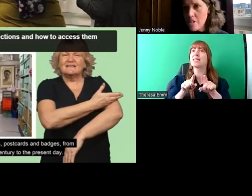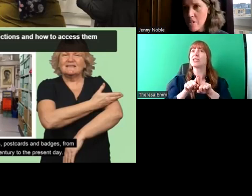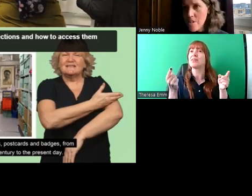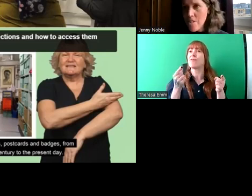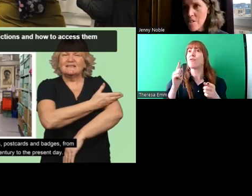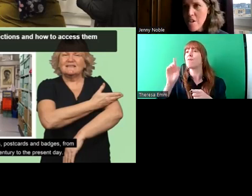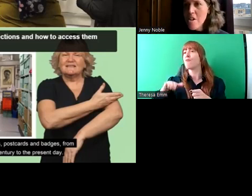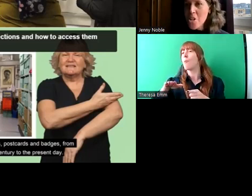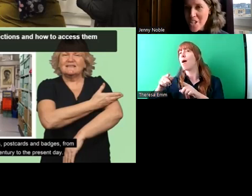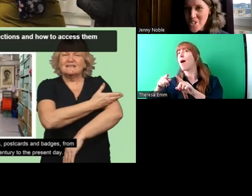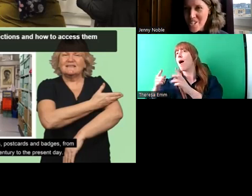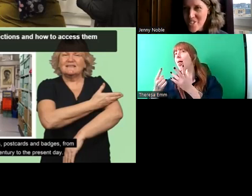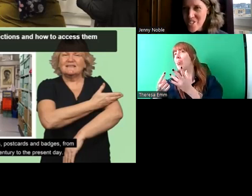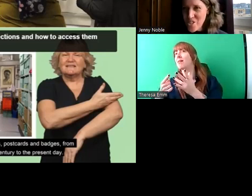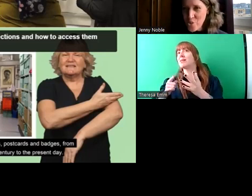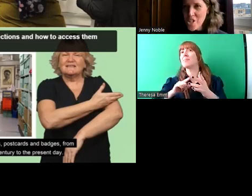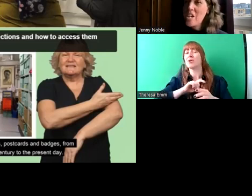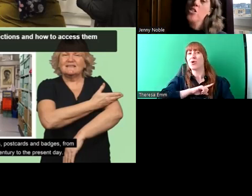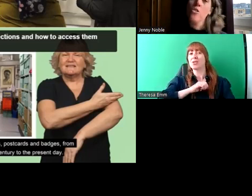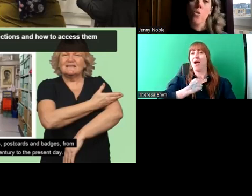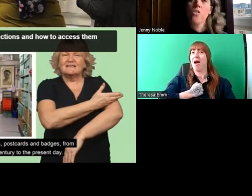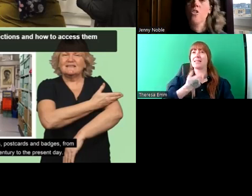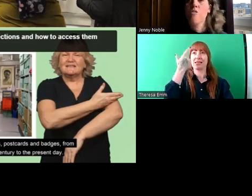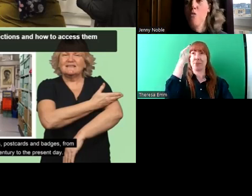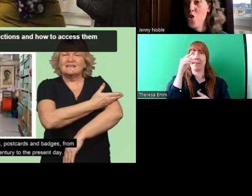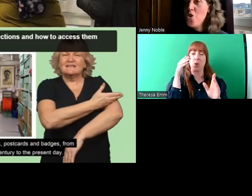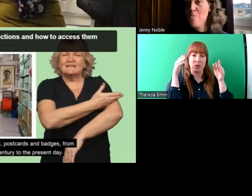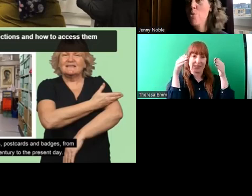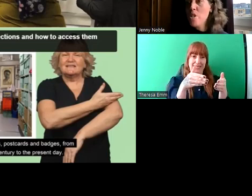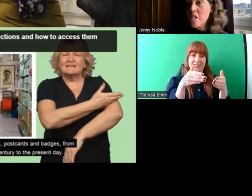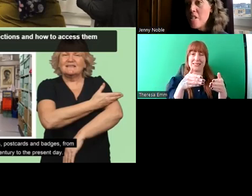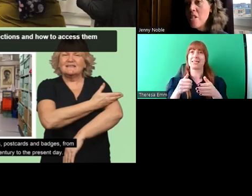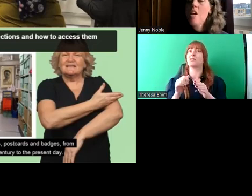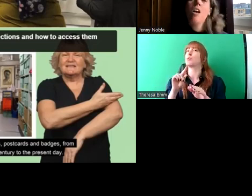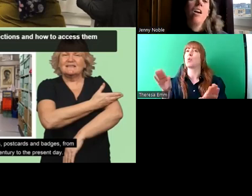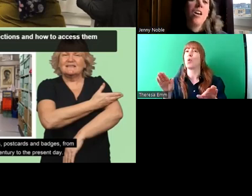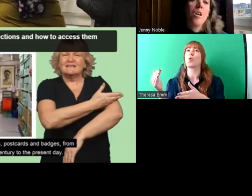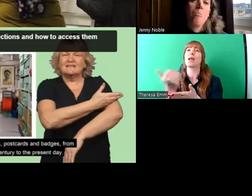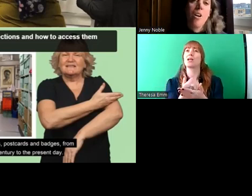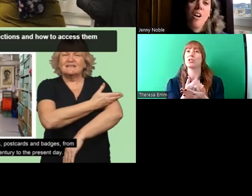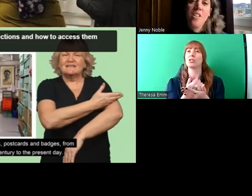centred, rather than collection centred. So, the collections of course are of huge importance and,